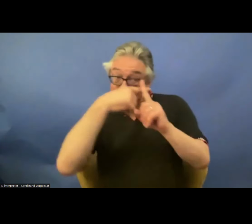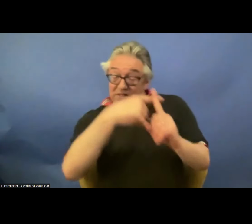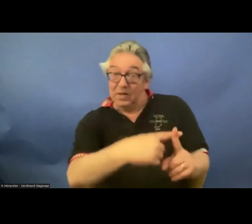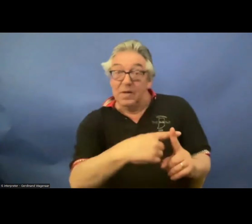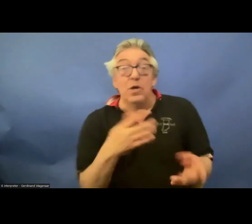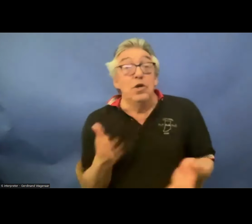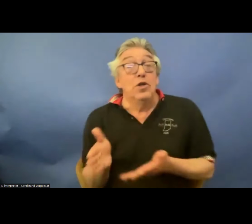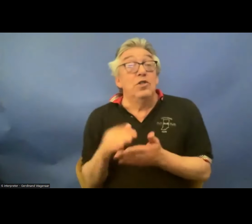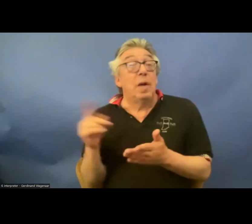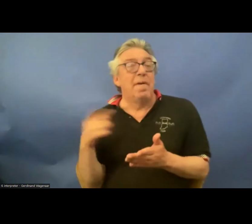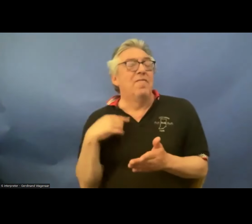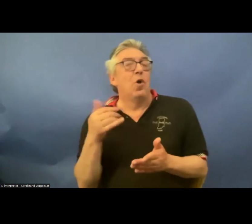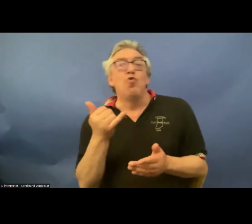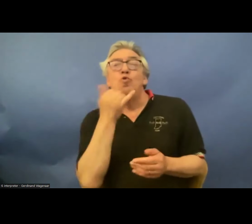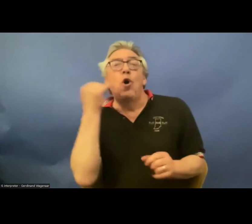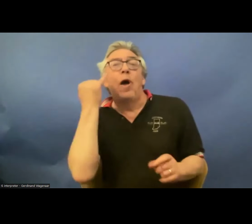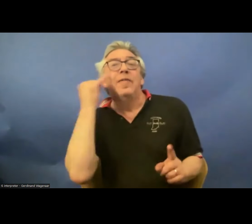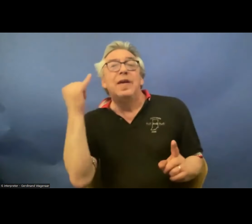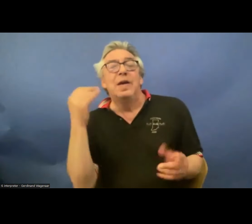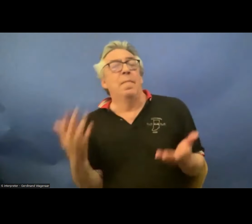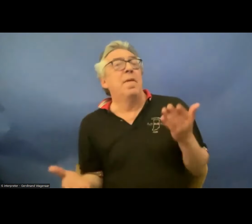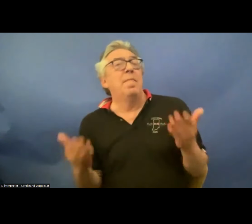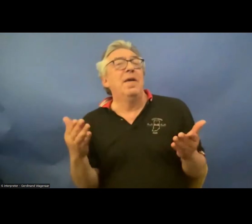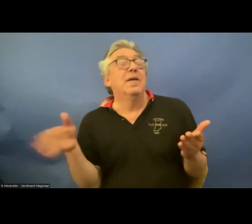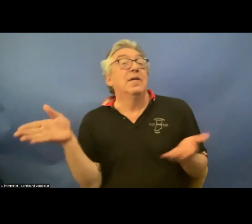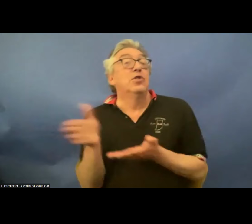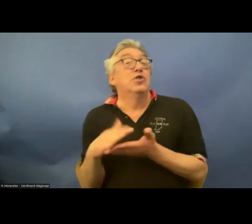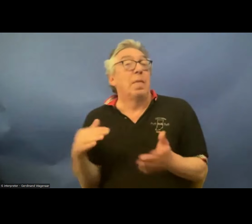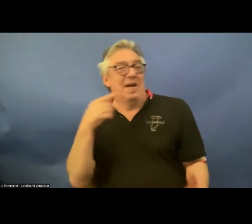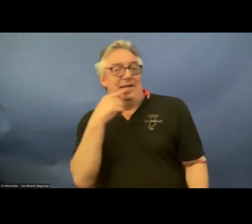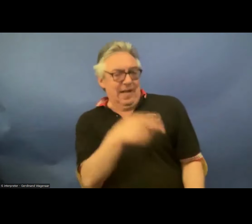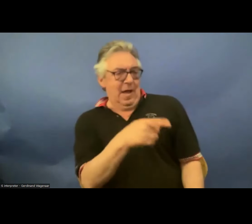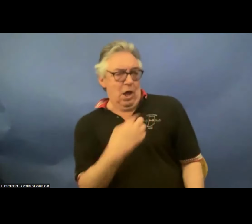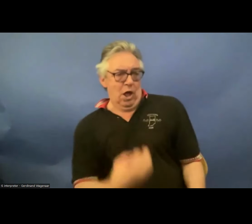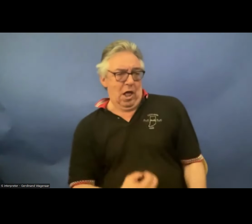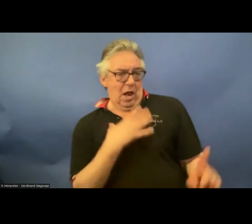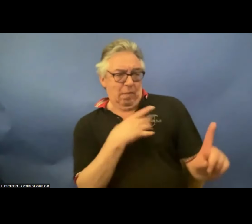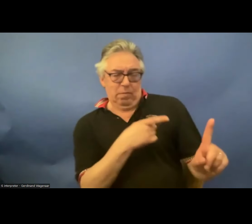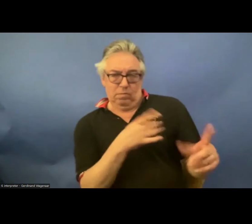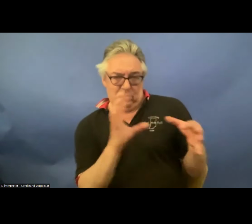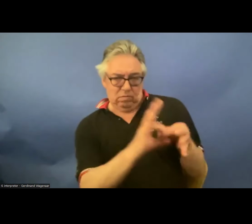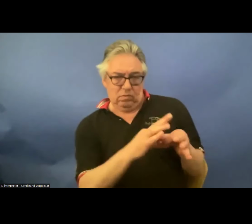groups and organisations working on refugees about the situation faced by Refugees with Disabilities.